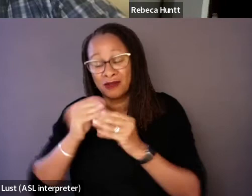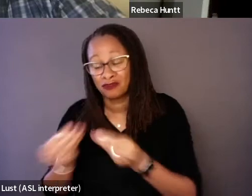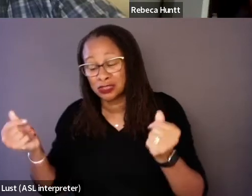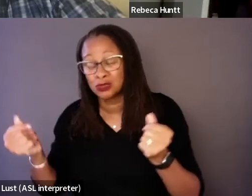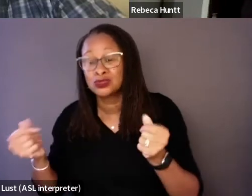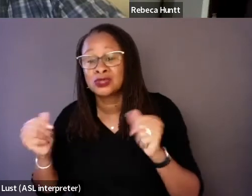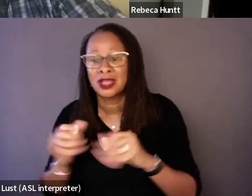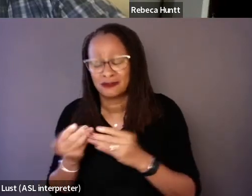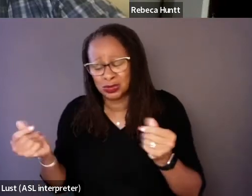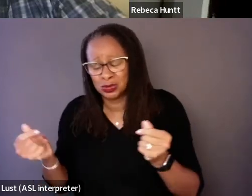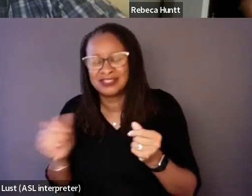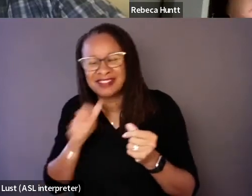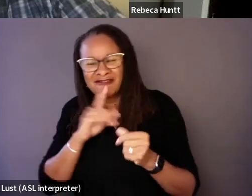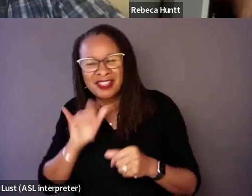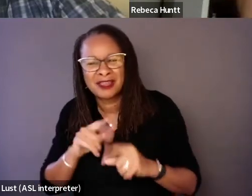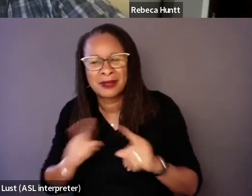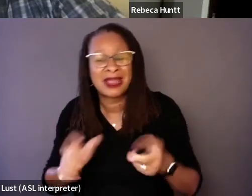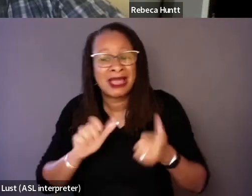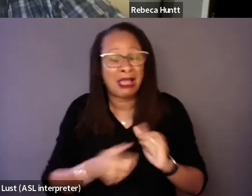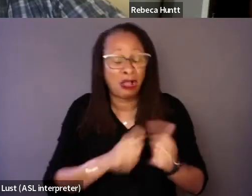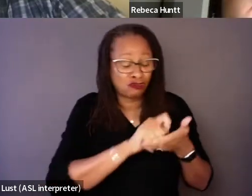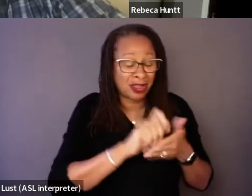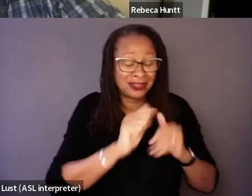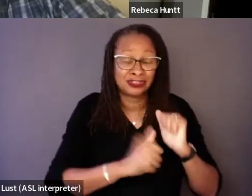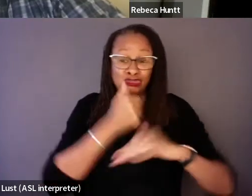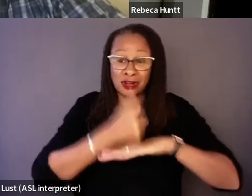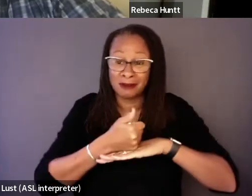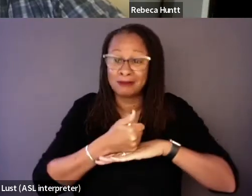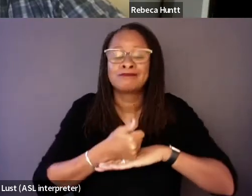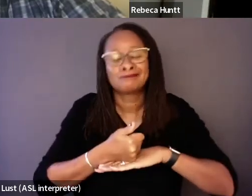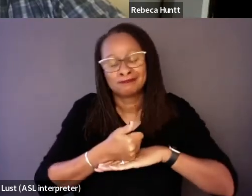Like there's no resolution but in the writing in my head, the way that the writing is structured as